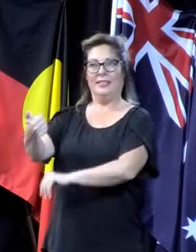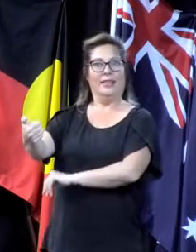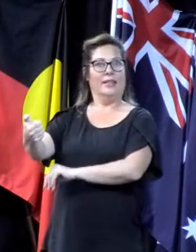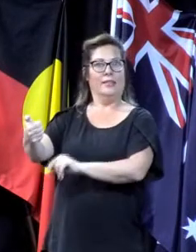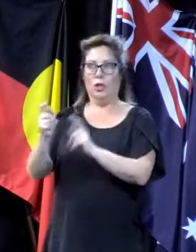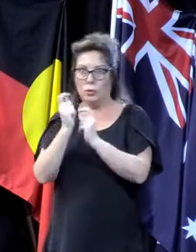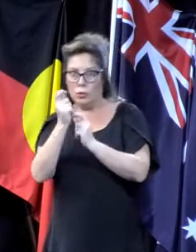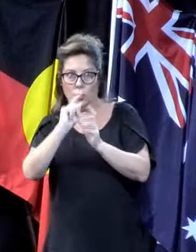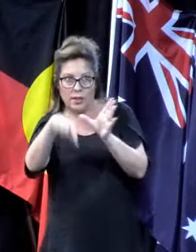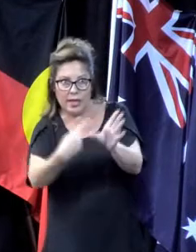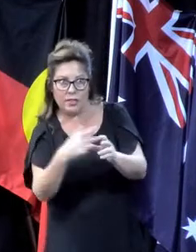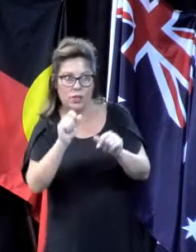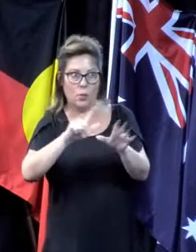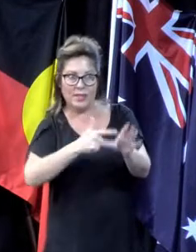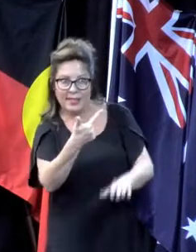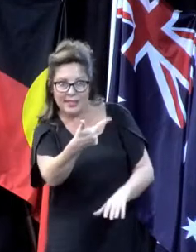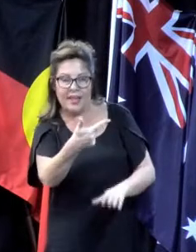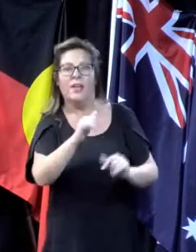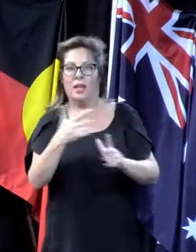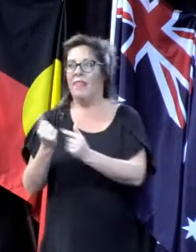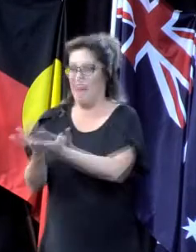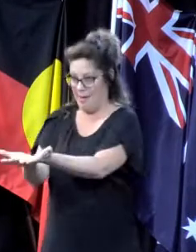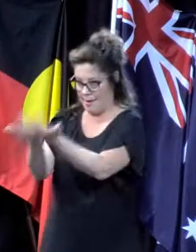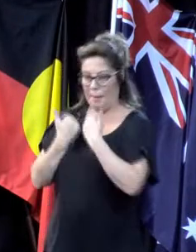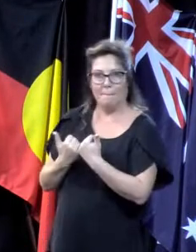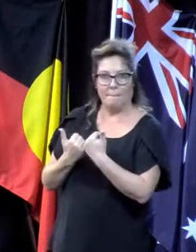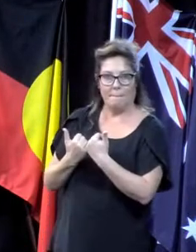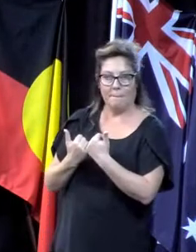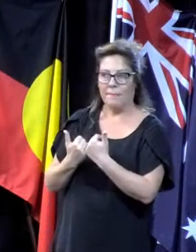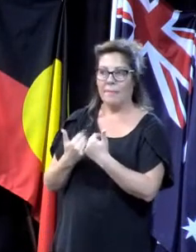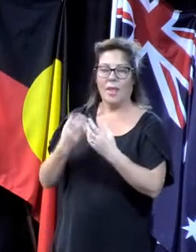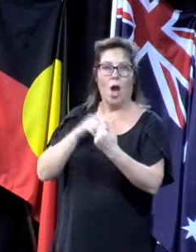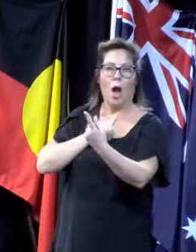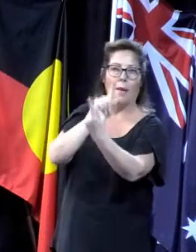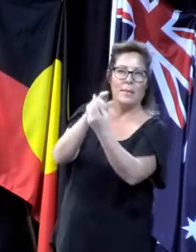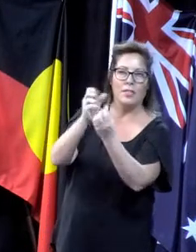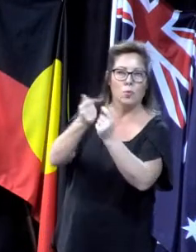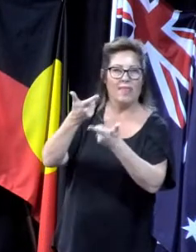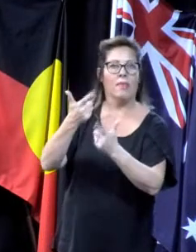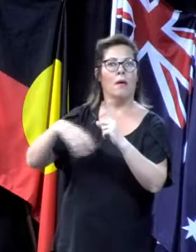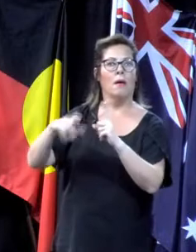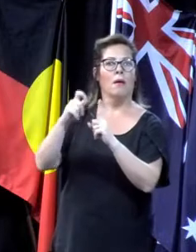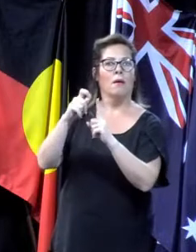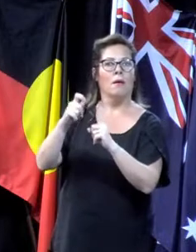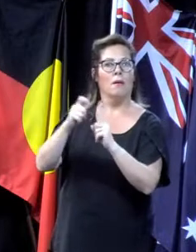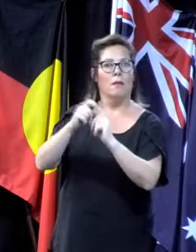And I meet with the primary partner schools prior to these days.